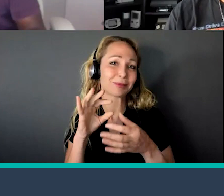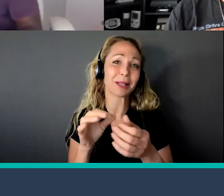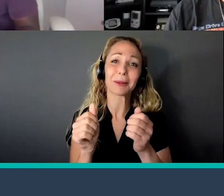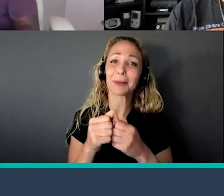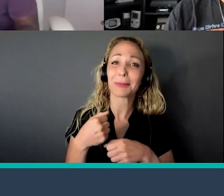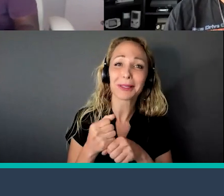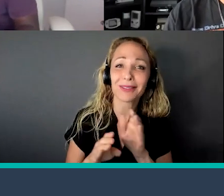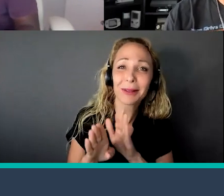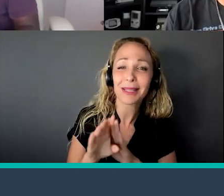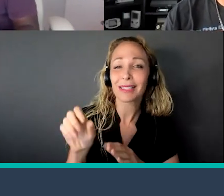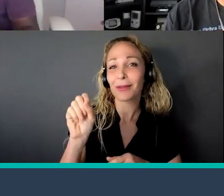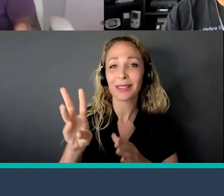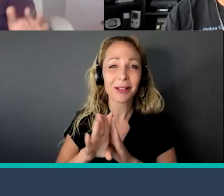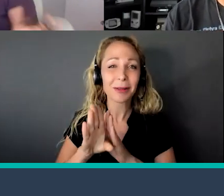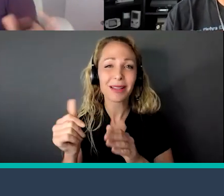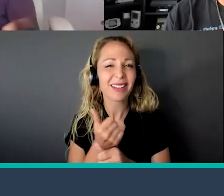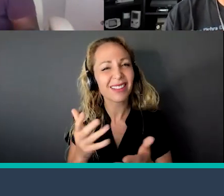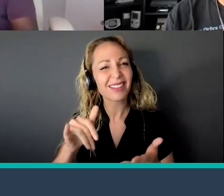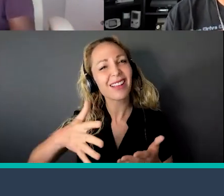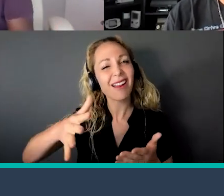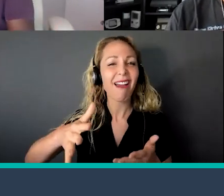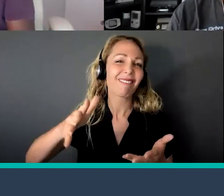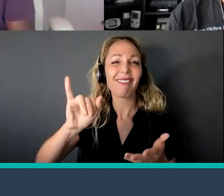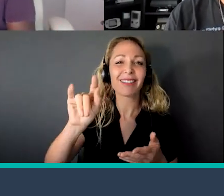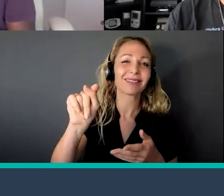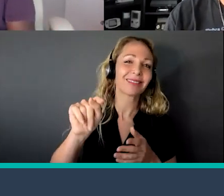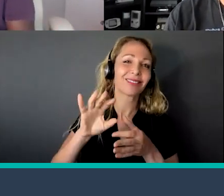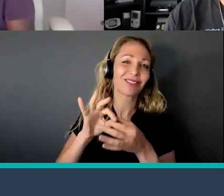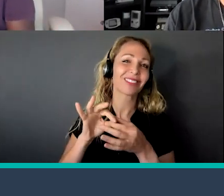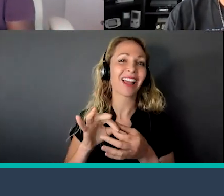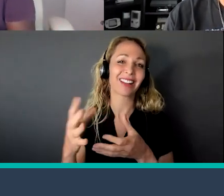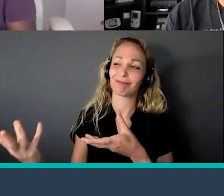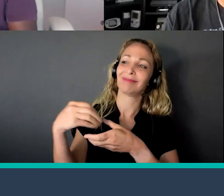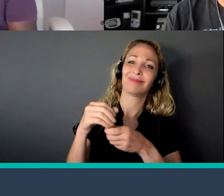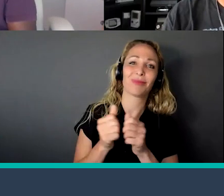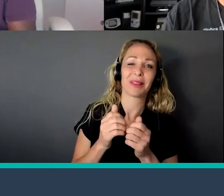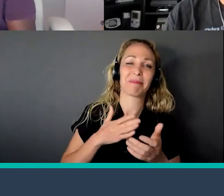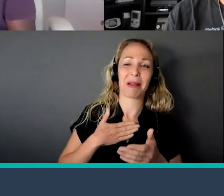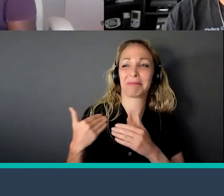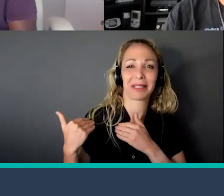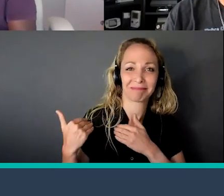AND ANYTHING QUASII.T. RELATED FALLS INTO MY BUCKET.